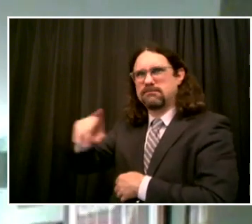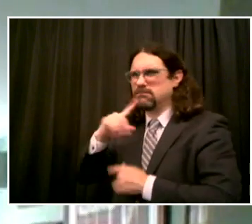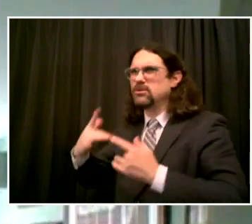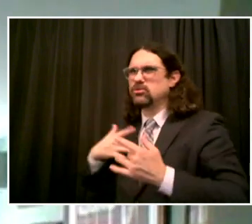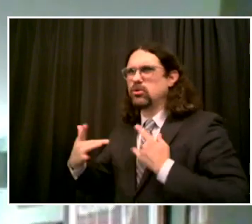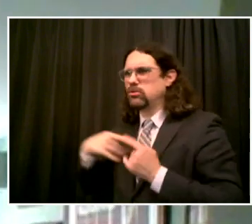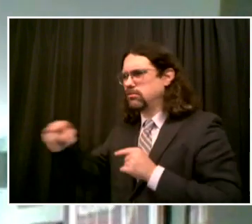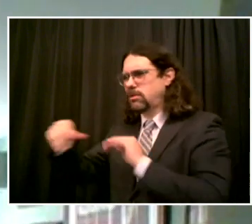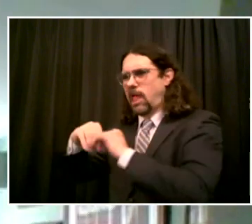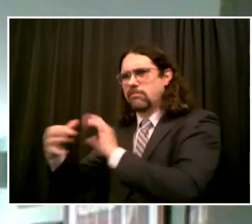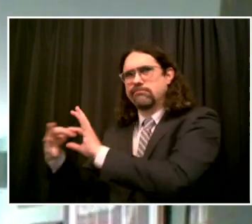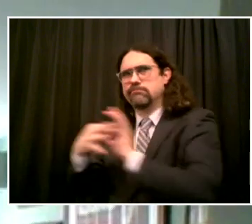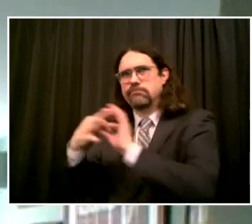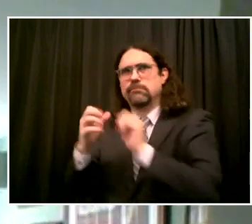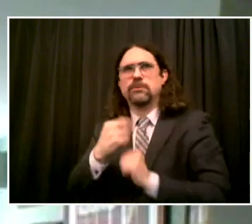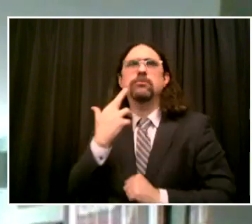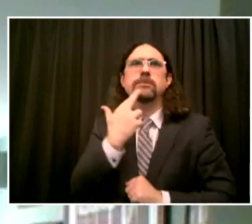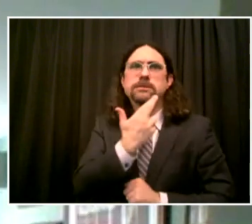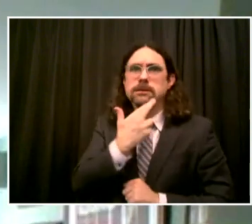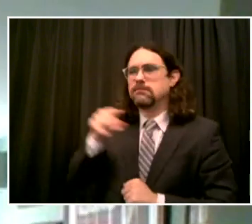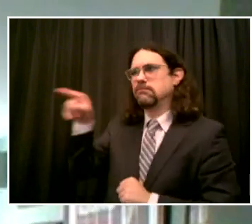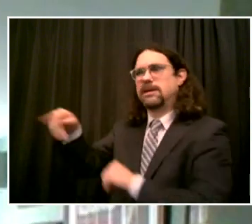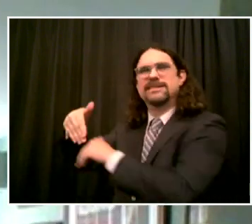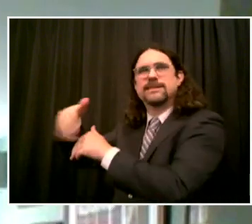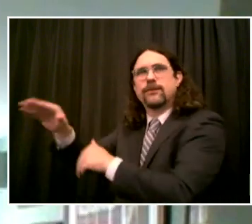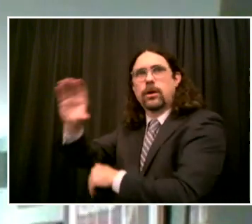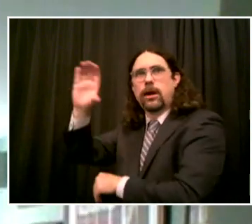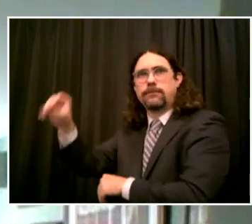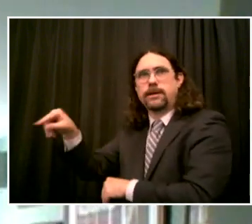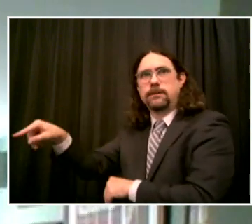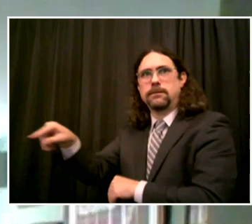THIRD PARTY DLIEVERY